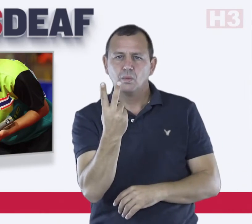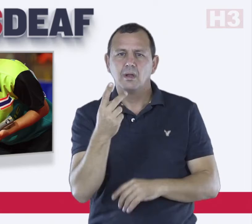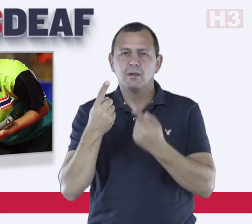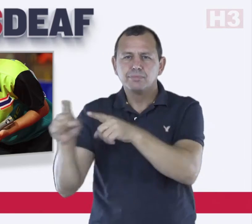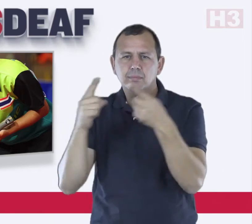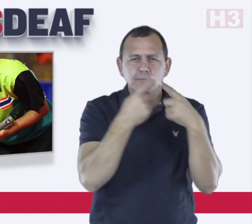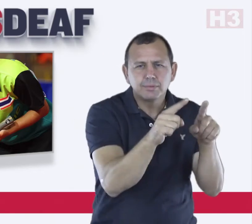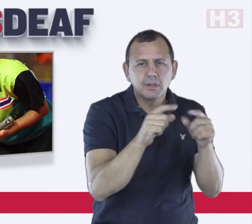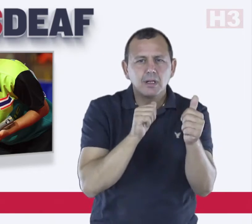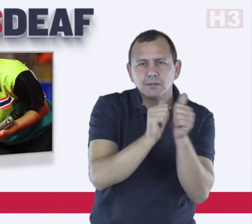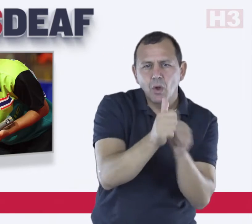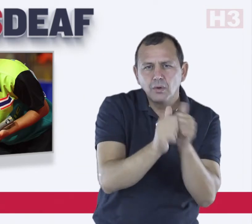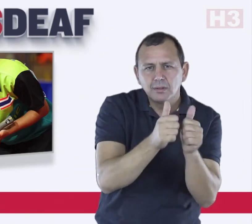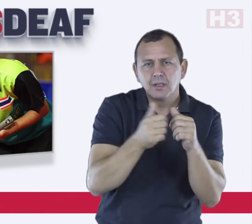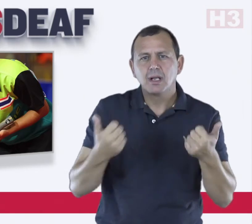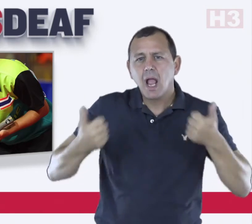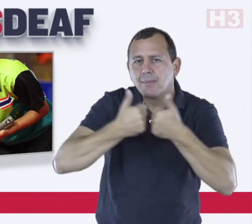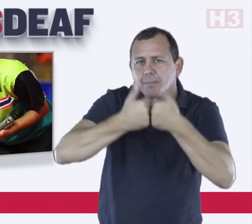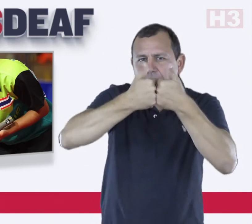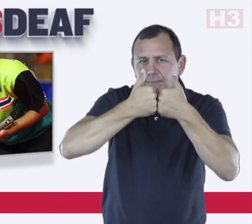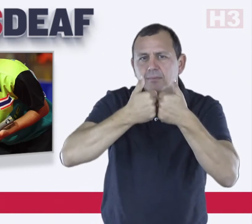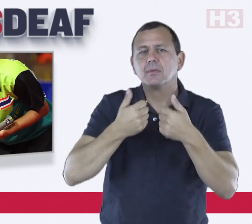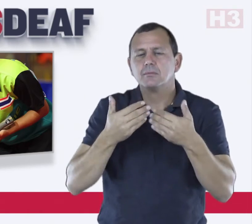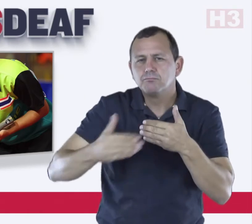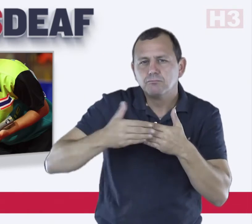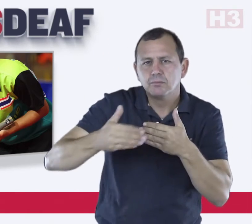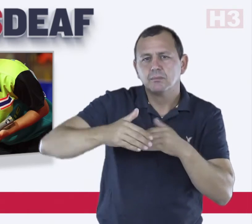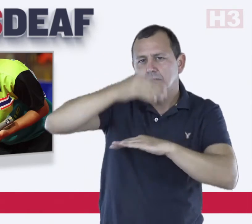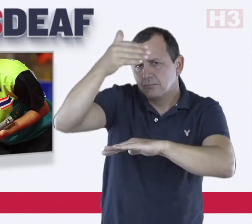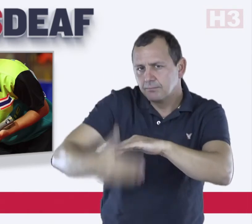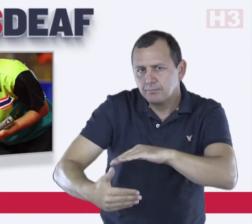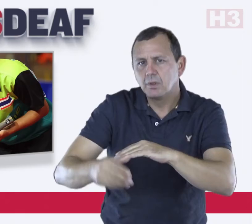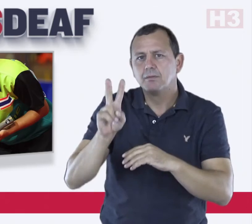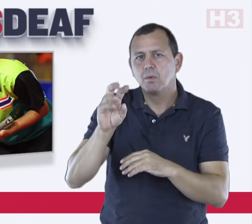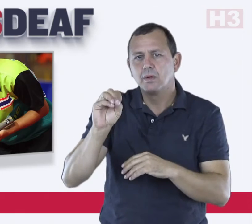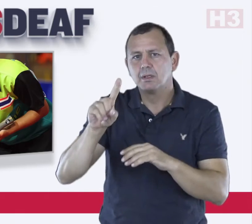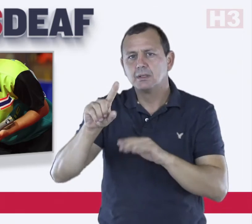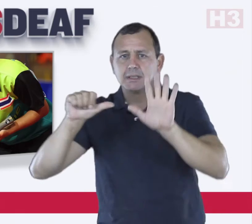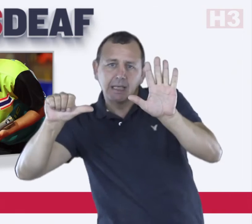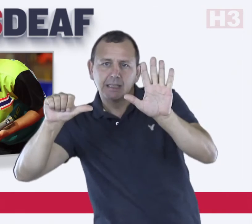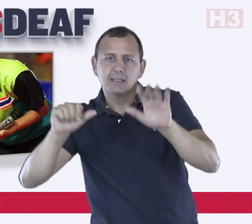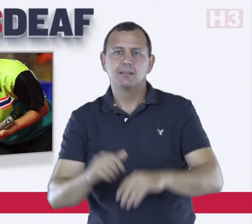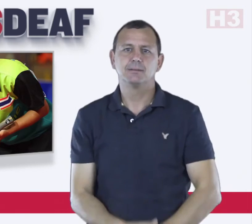more major sports events by the end of the year.